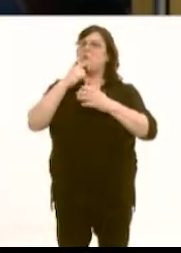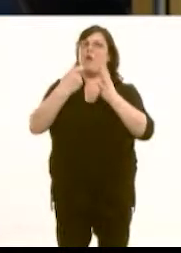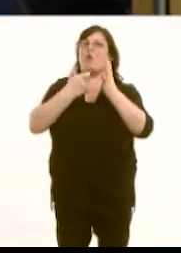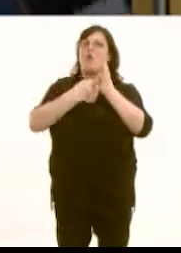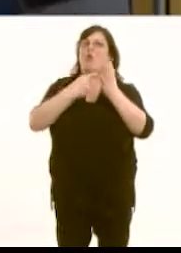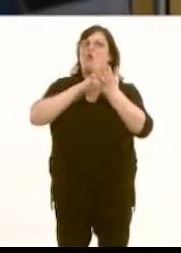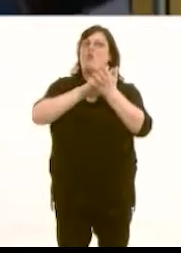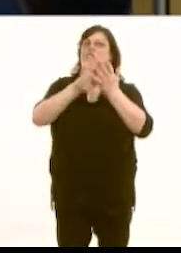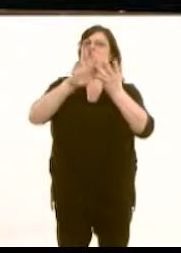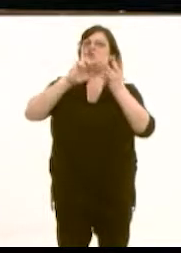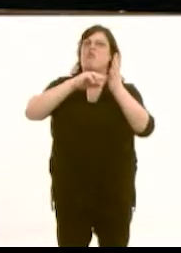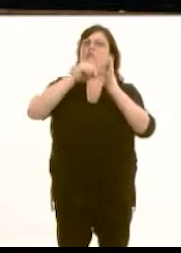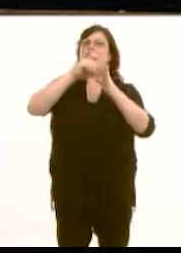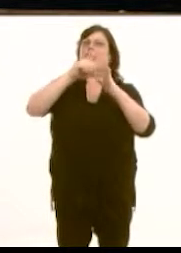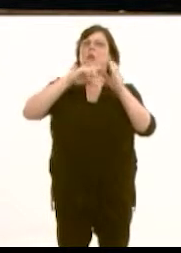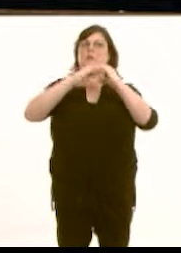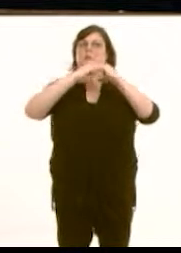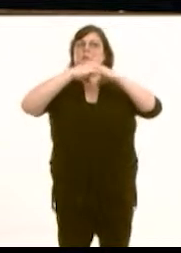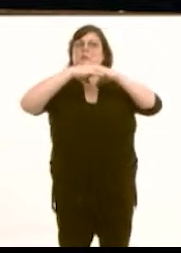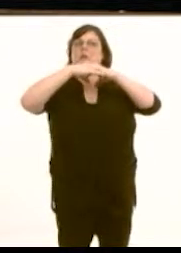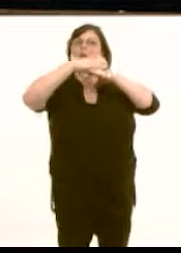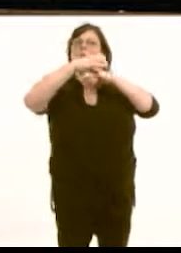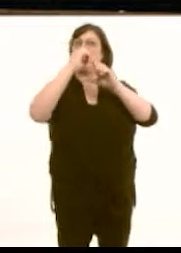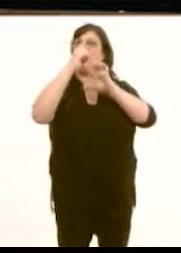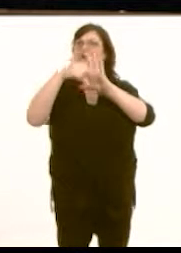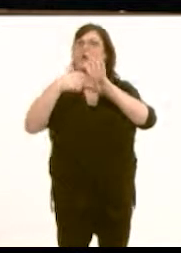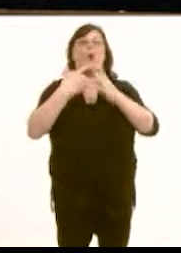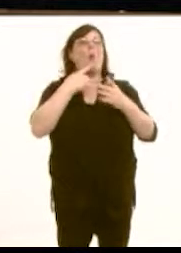OAQ(4)2754(FM) Carwyn Jones: We are currently working with Highways England.